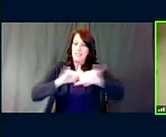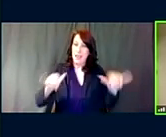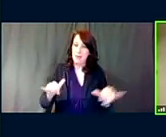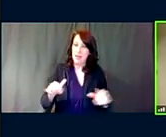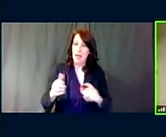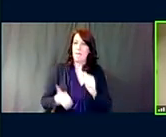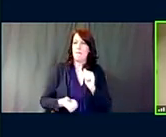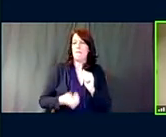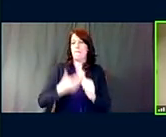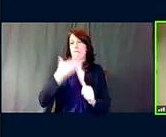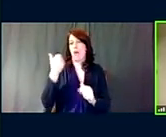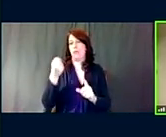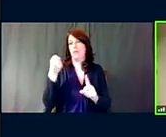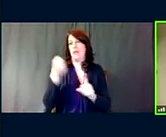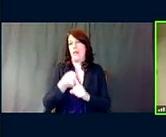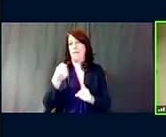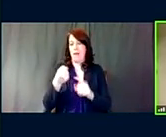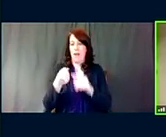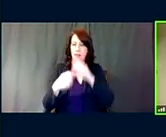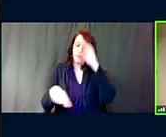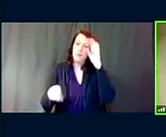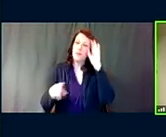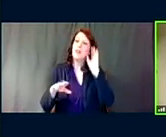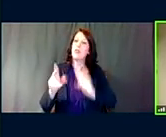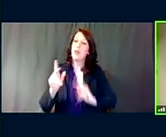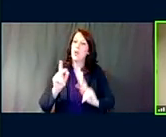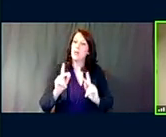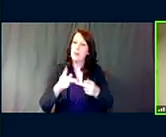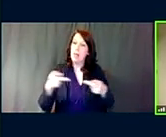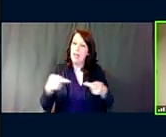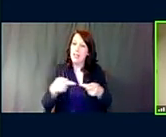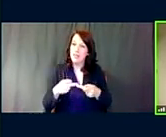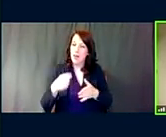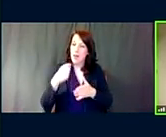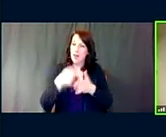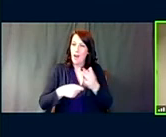BANG FOR YOUR BUCK BECAUSE IT TURNS OUT THAT IN THOSE PLACES